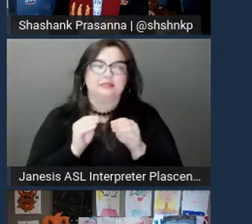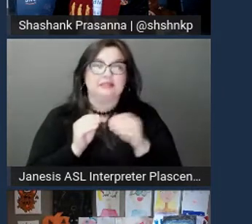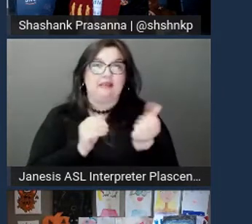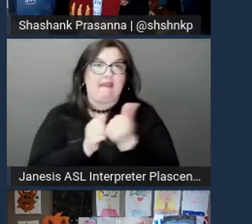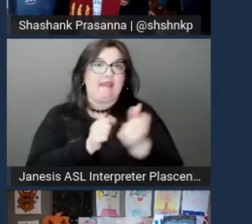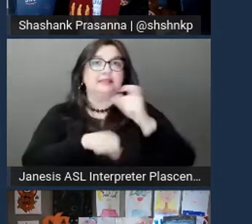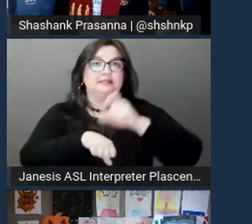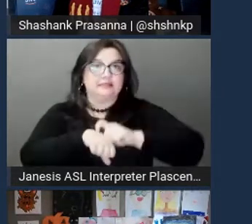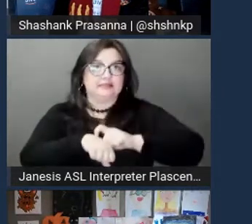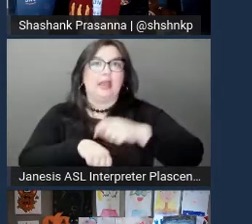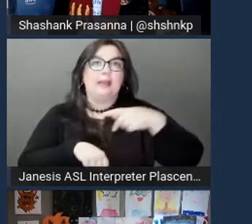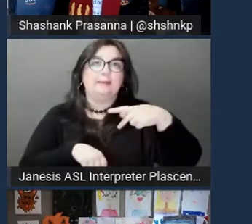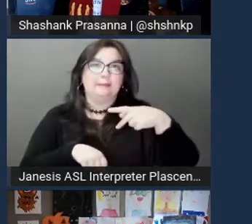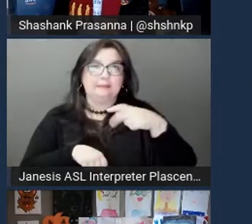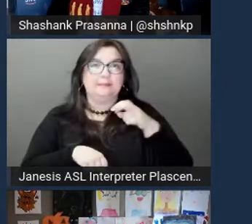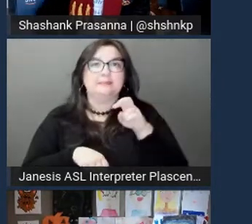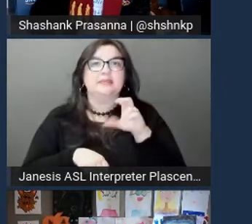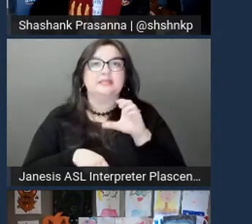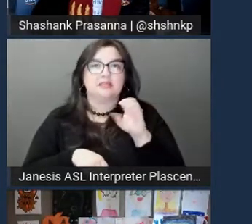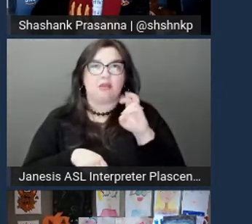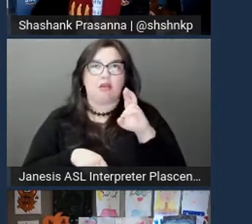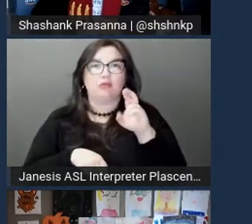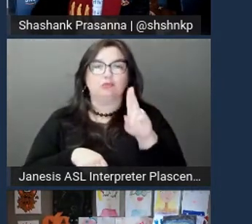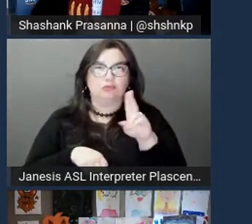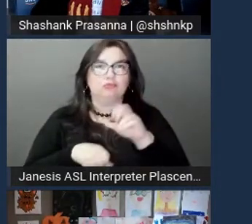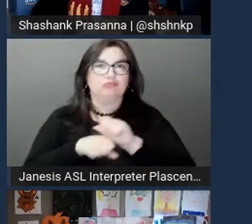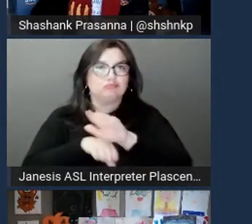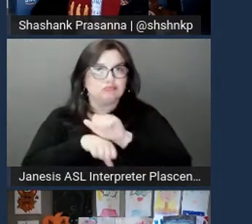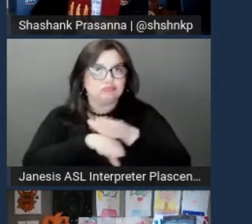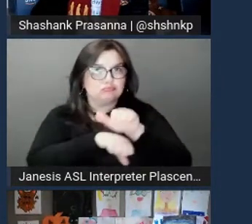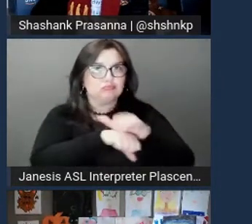you purchase every quarter, RDS Oracle is releasing the new minor version.